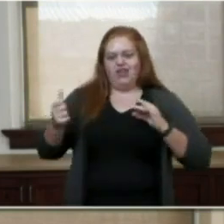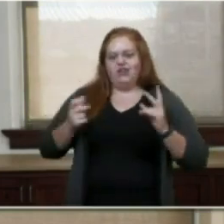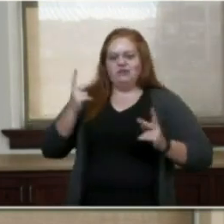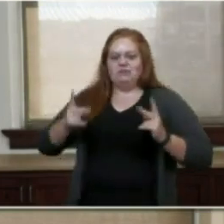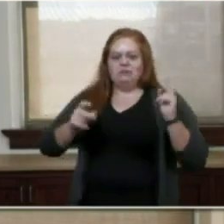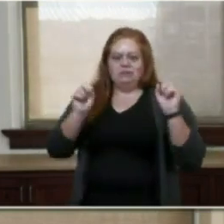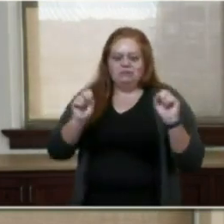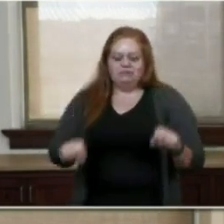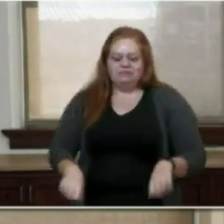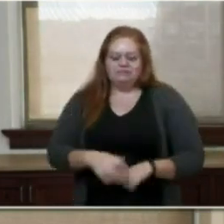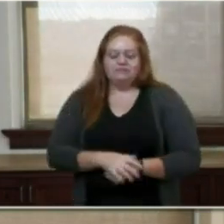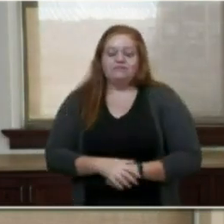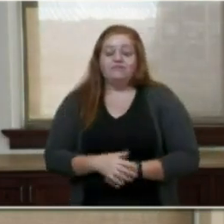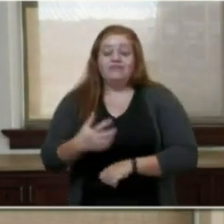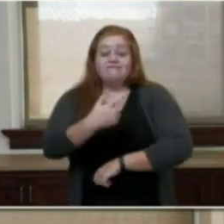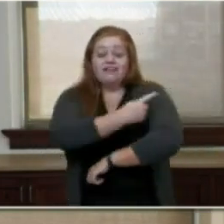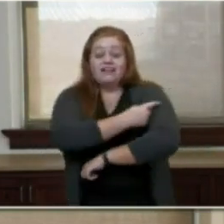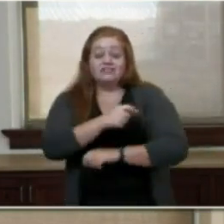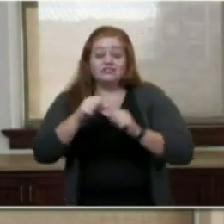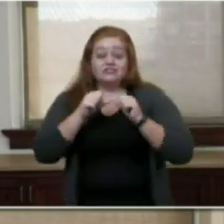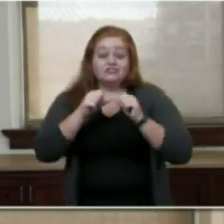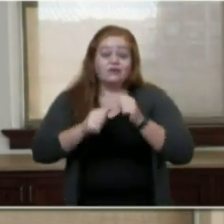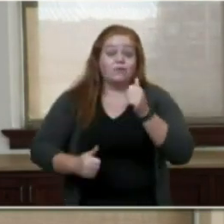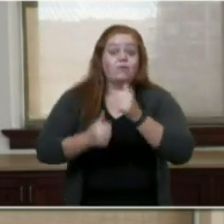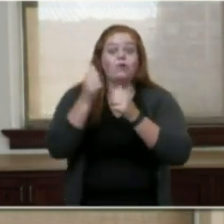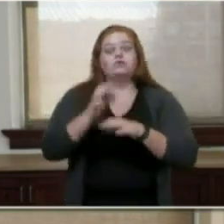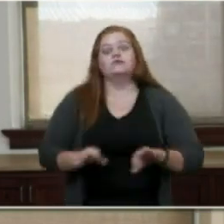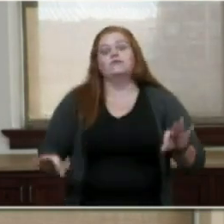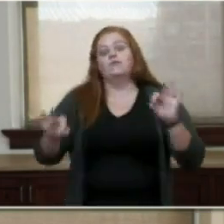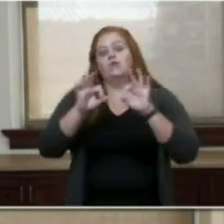Vaccinations continued to be the most important public health action that we